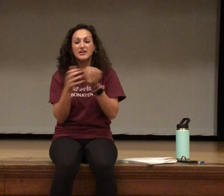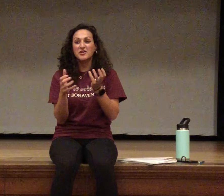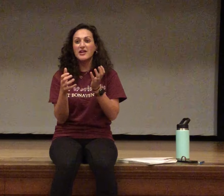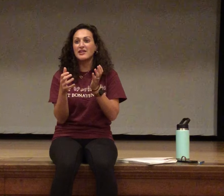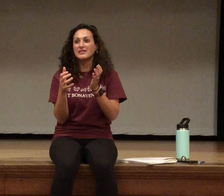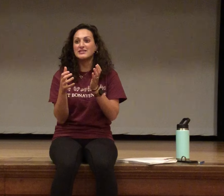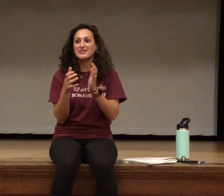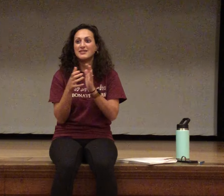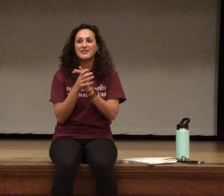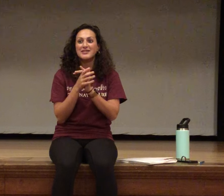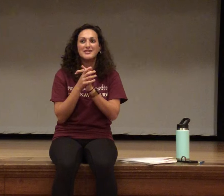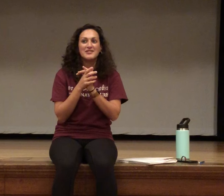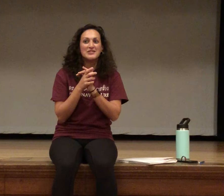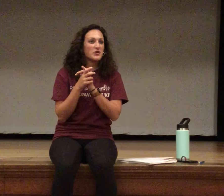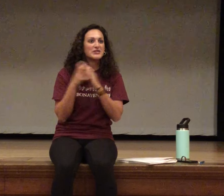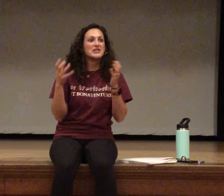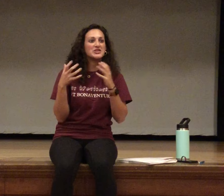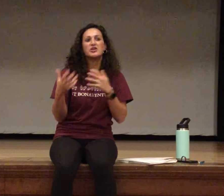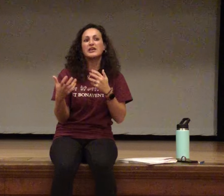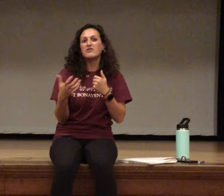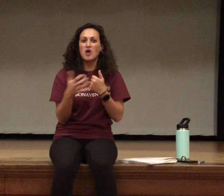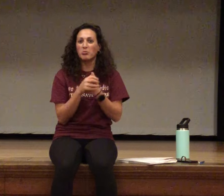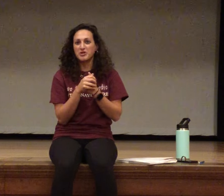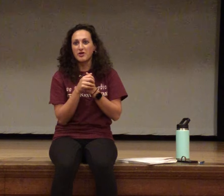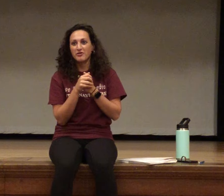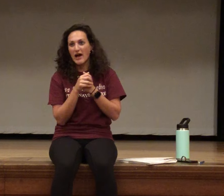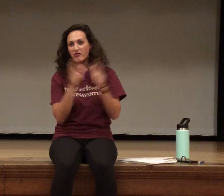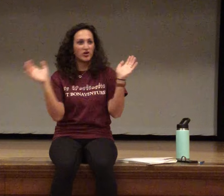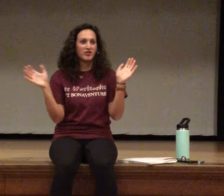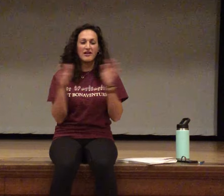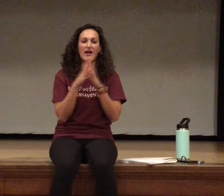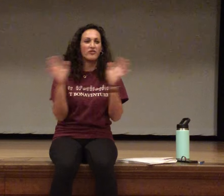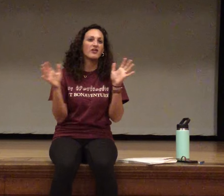um skill and it's so it shouldn't give you carpal tunnel ever ever